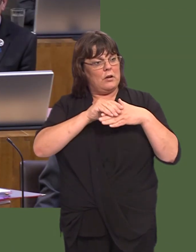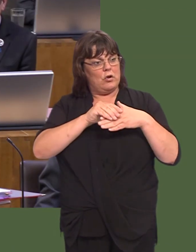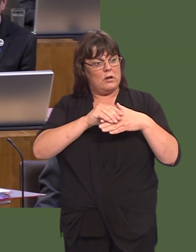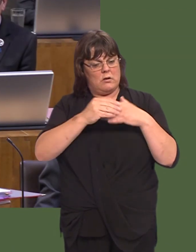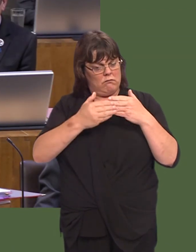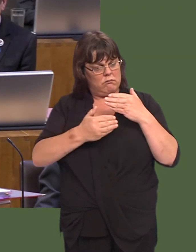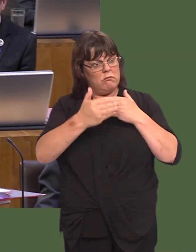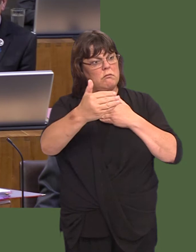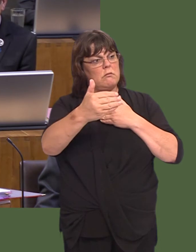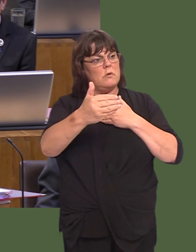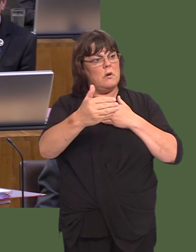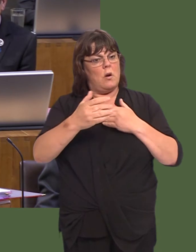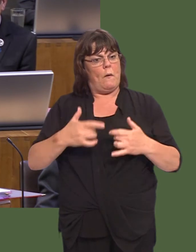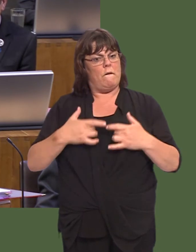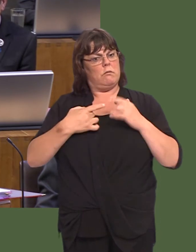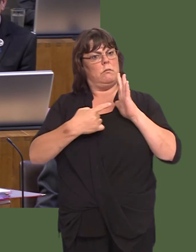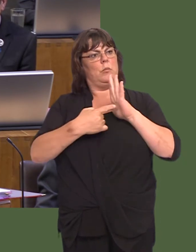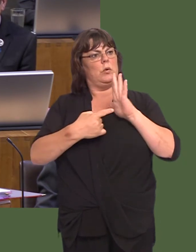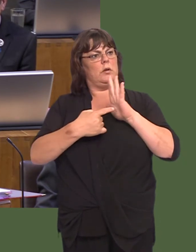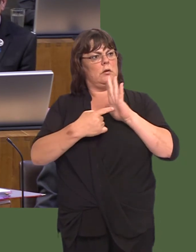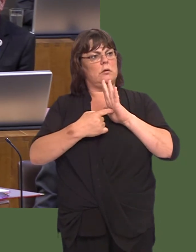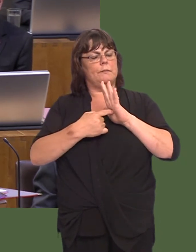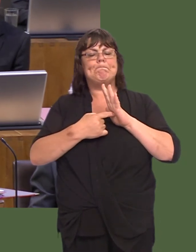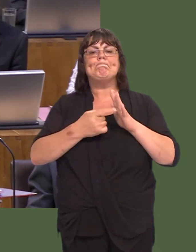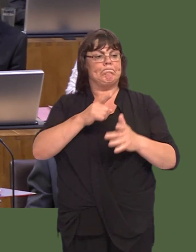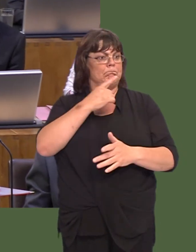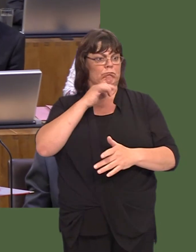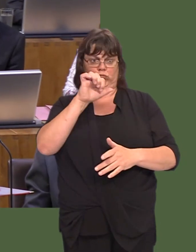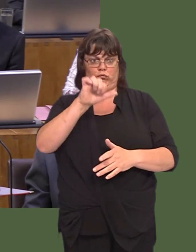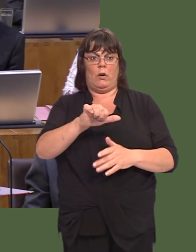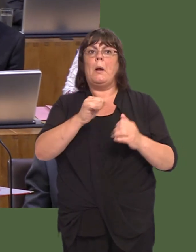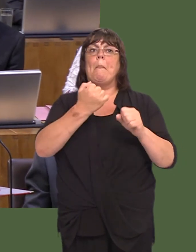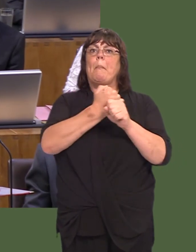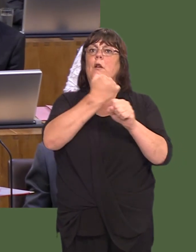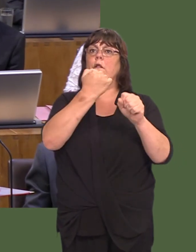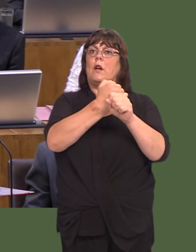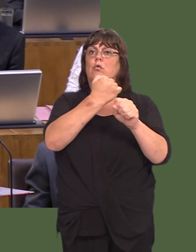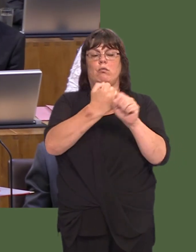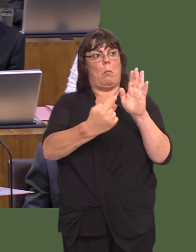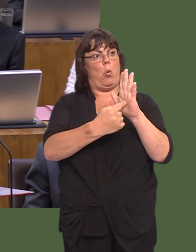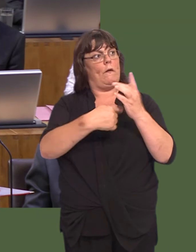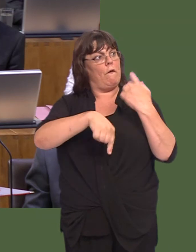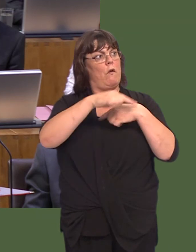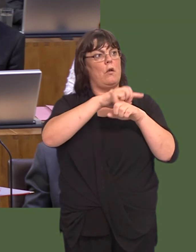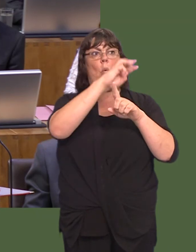this Assembly term, something that we think is hugely important? Heís right to point out that manufacturing is of greater importance to the Welsh economy